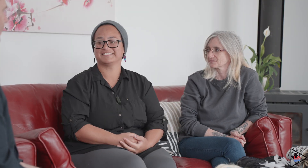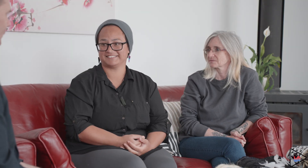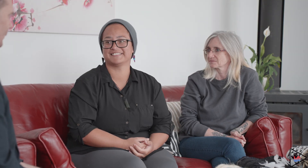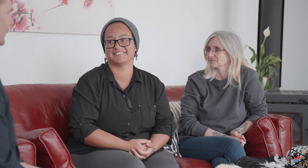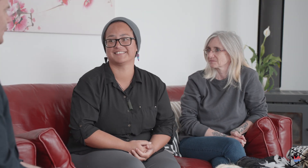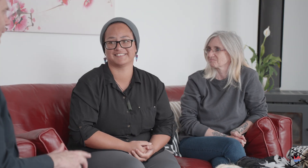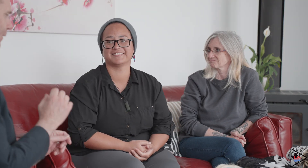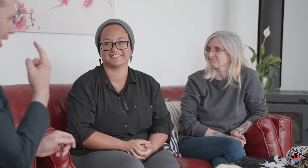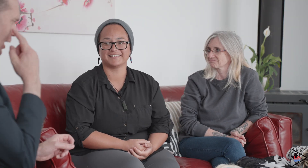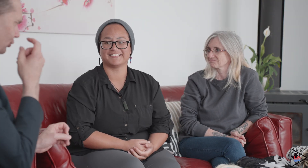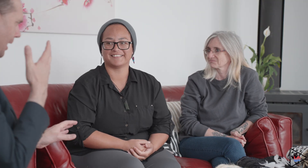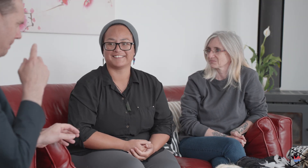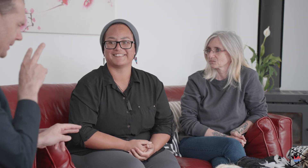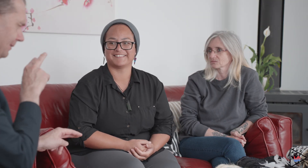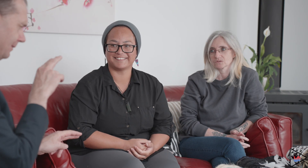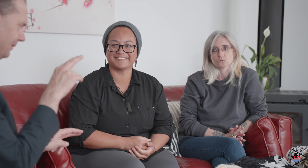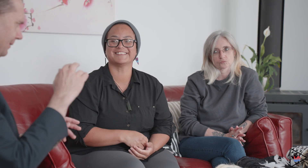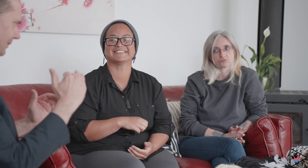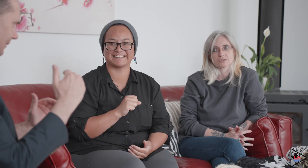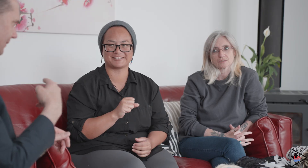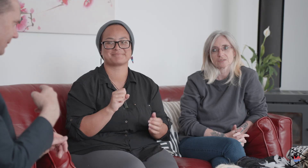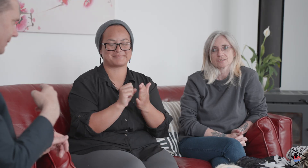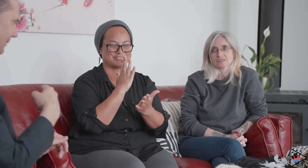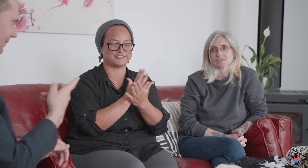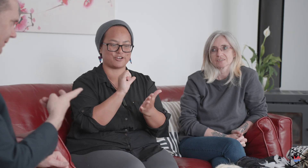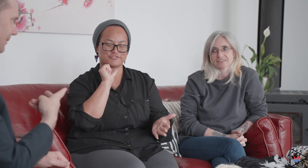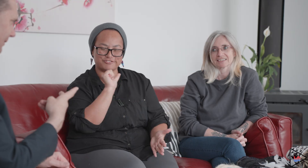cloak and then I use that as a guide to help me cut a straight line. Oh, you've got to have pretty